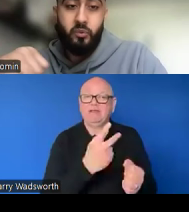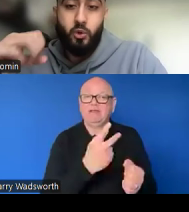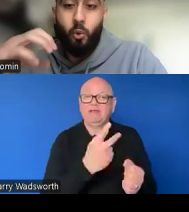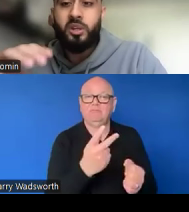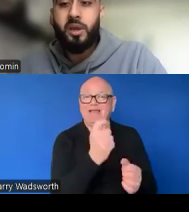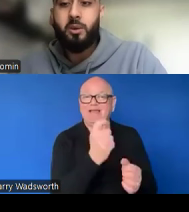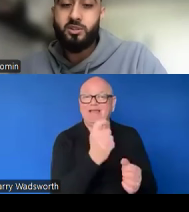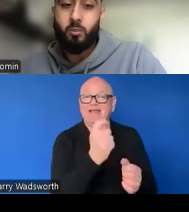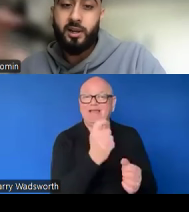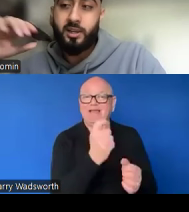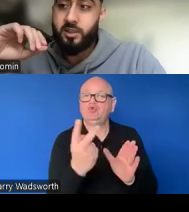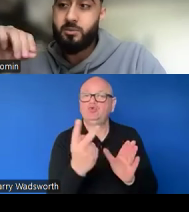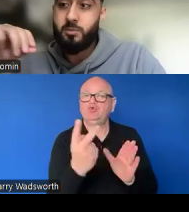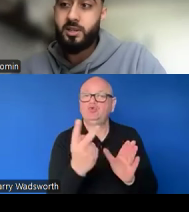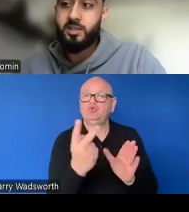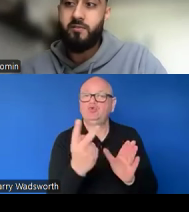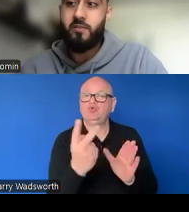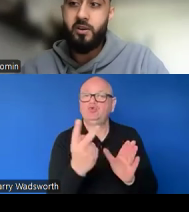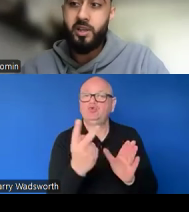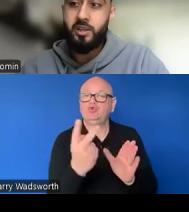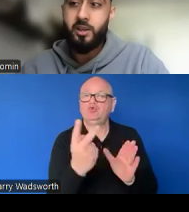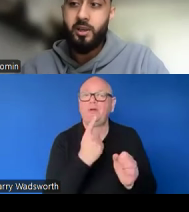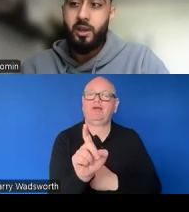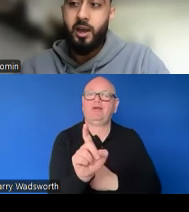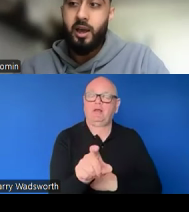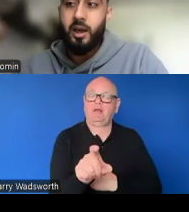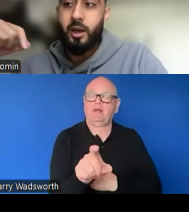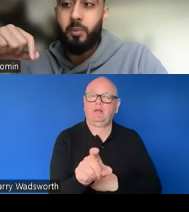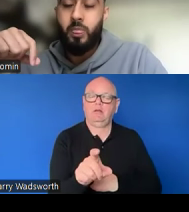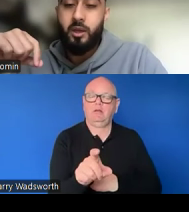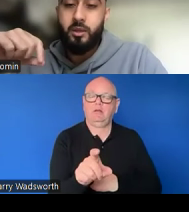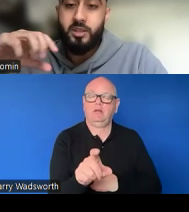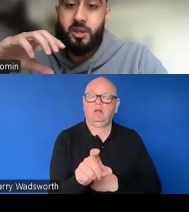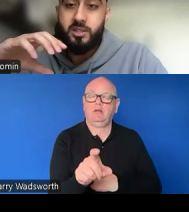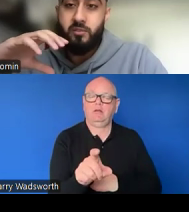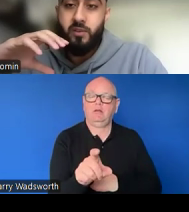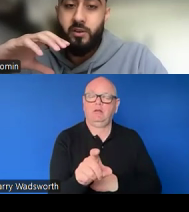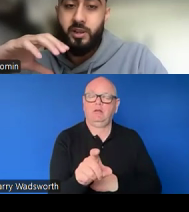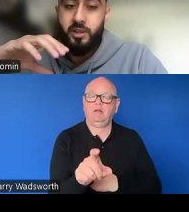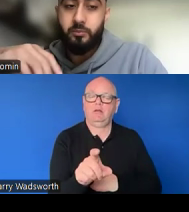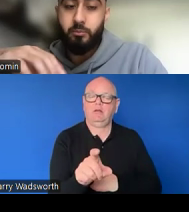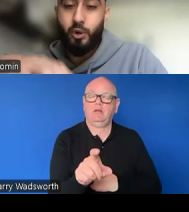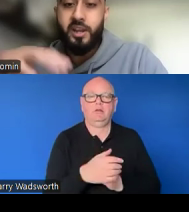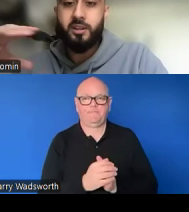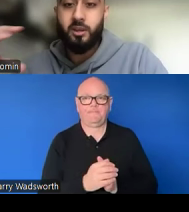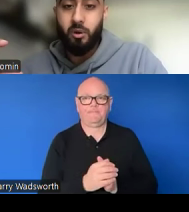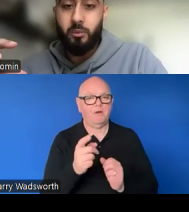You only pay when someone clicks, and this makes it very predictable